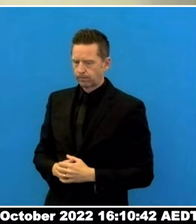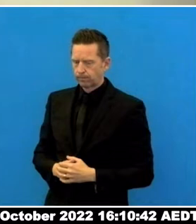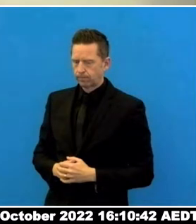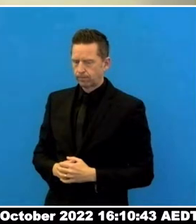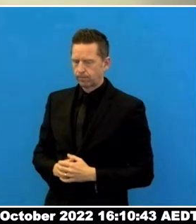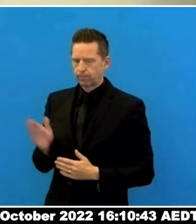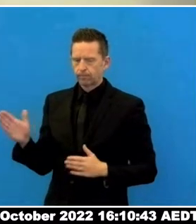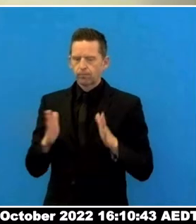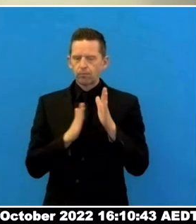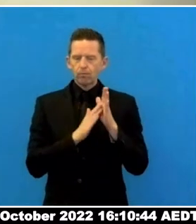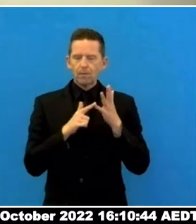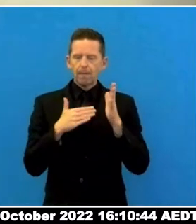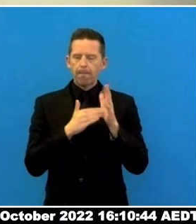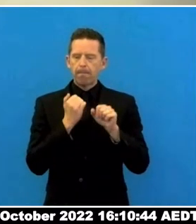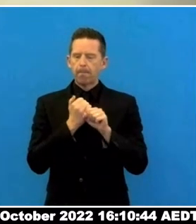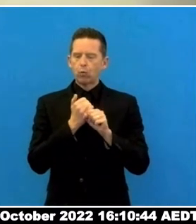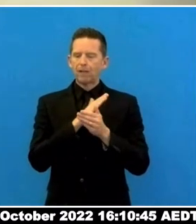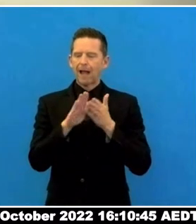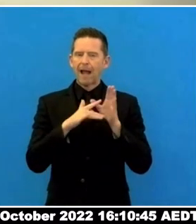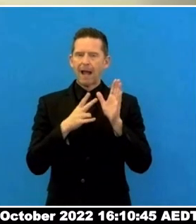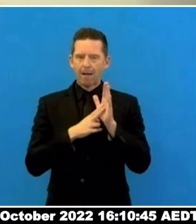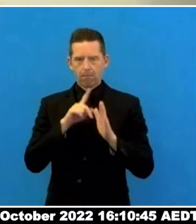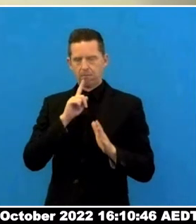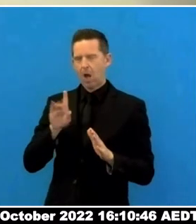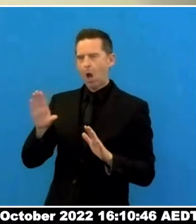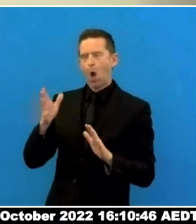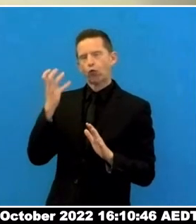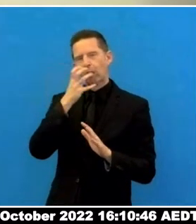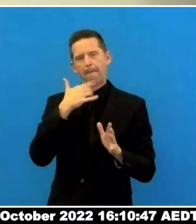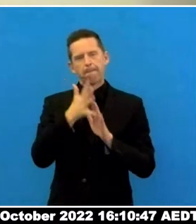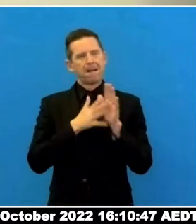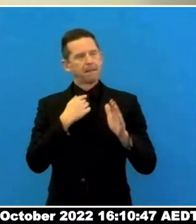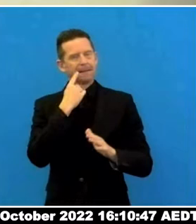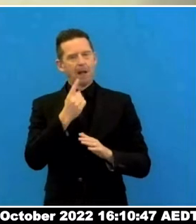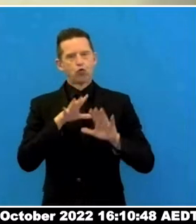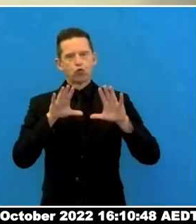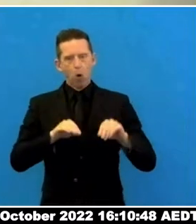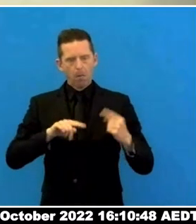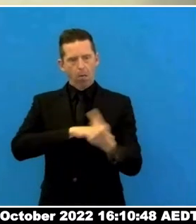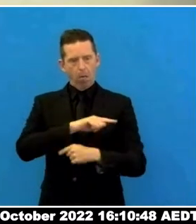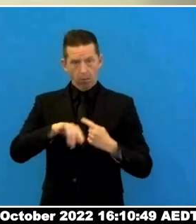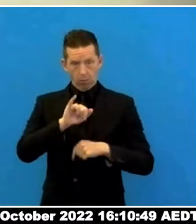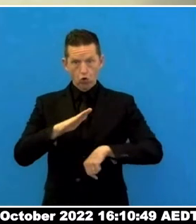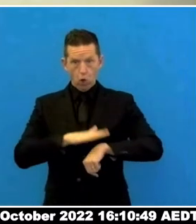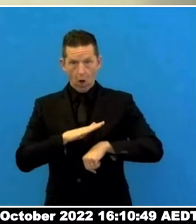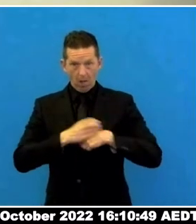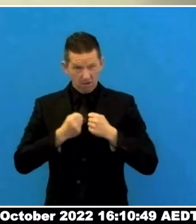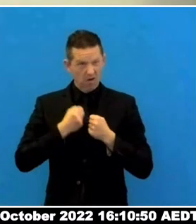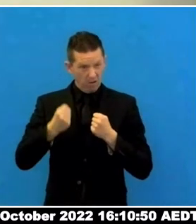The way that actually was I said stop going around the circle, because the more time it takes instead of actually